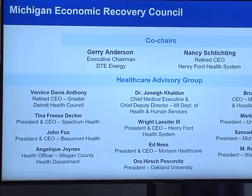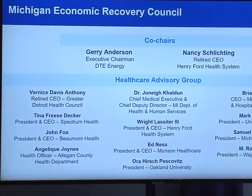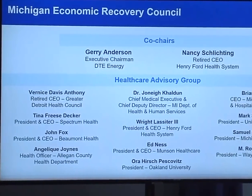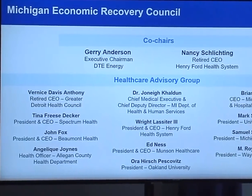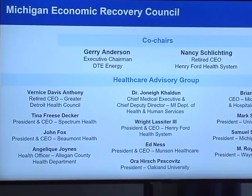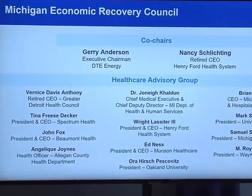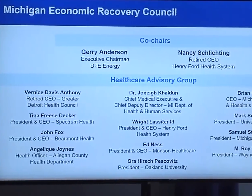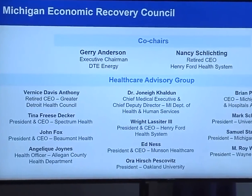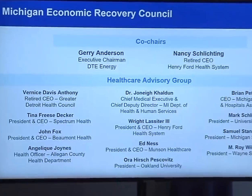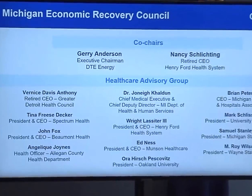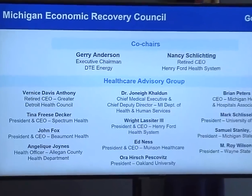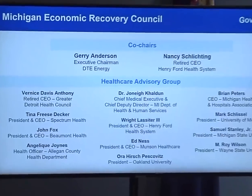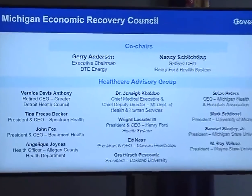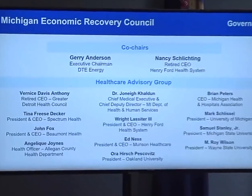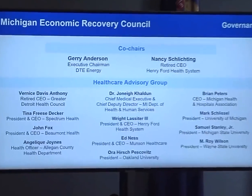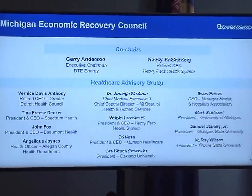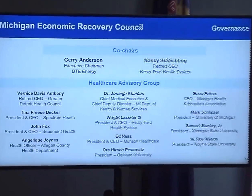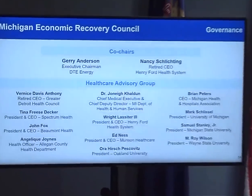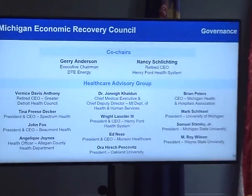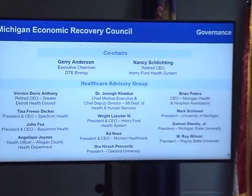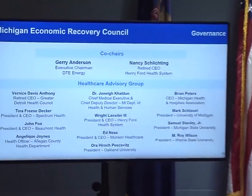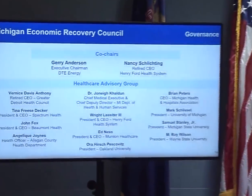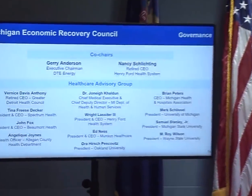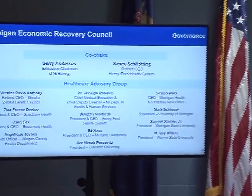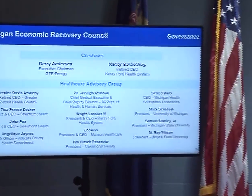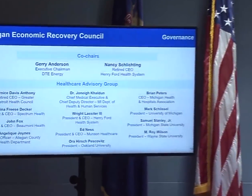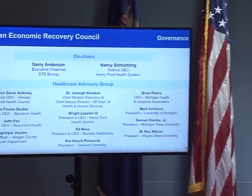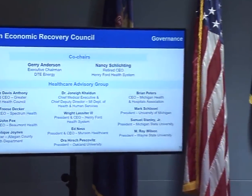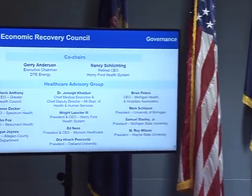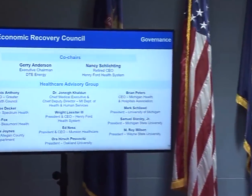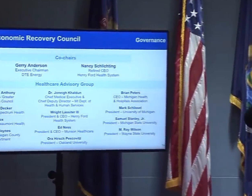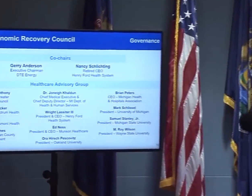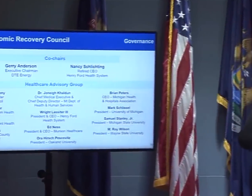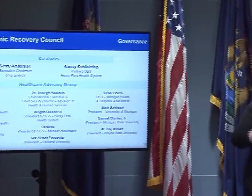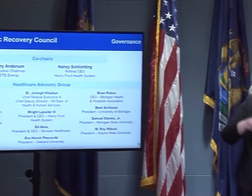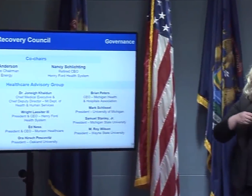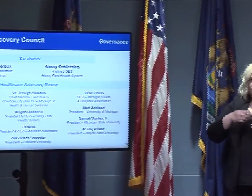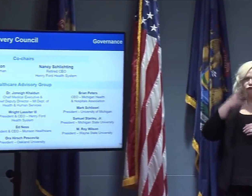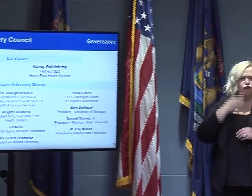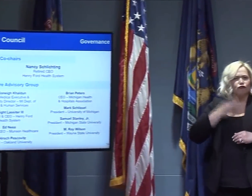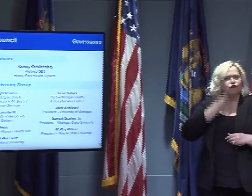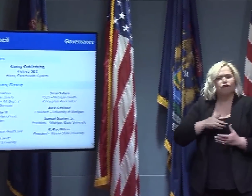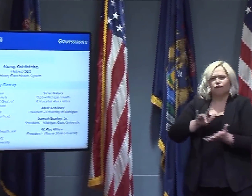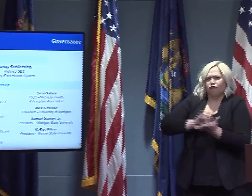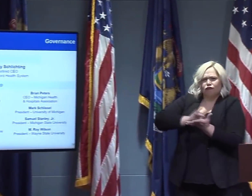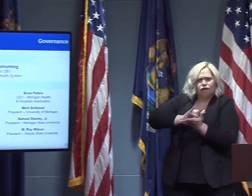CEOs, PUBLIC HEALTH OFFICIALS AND THE PRESIDENTS OF FOUR OF THE STATE'S LEADING UNIVERSITIES